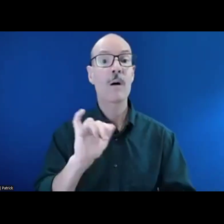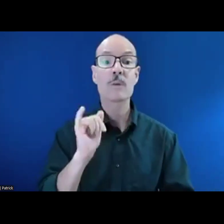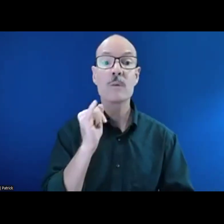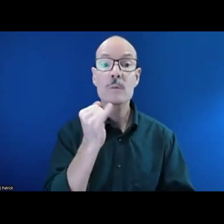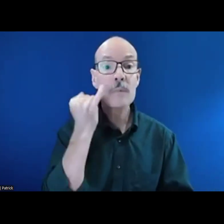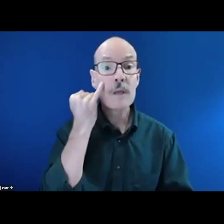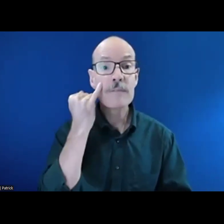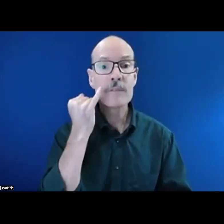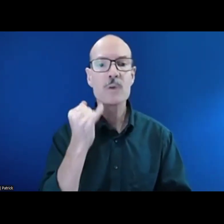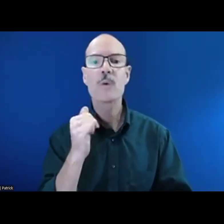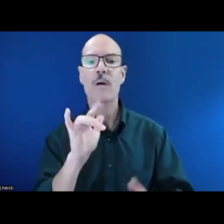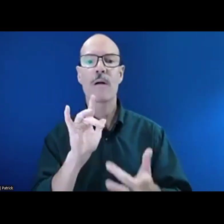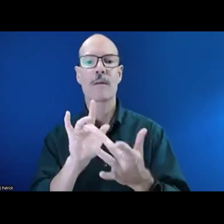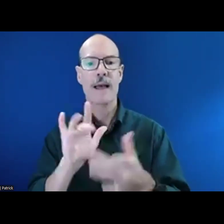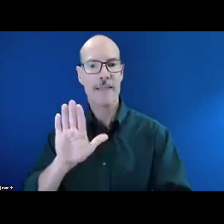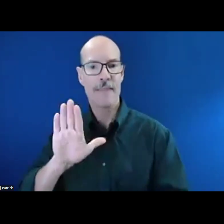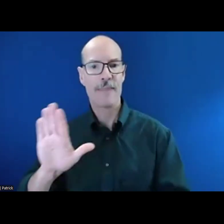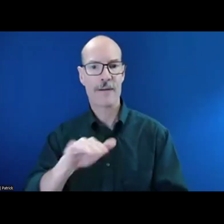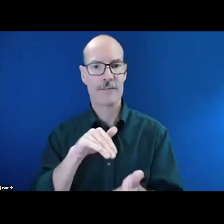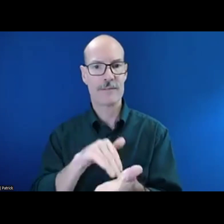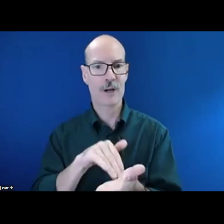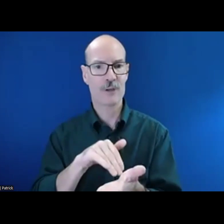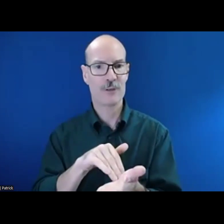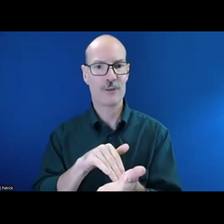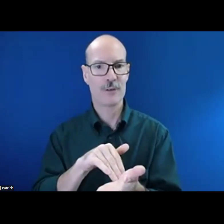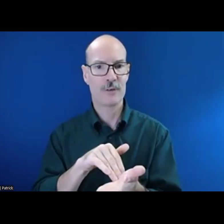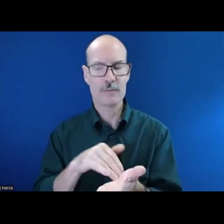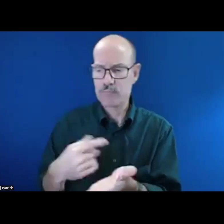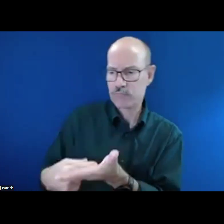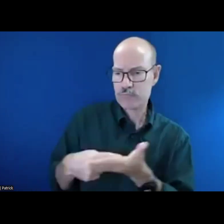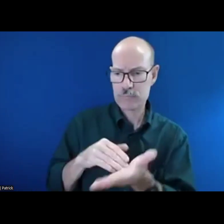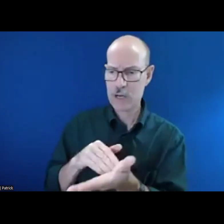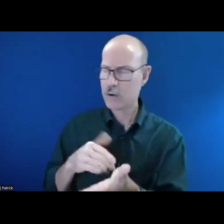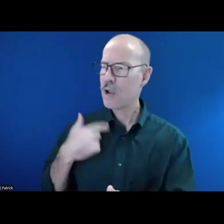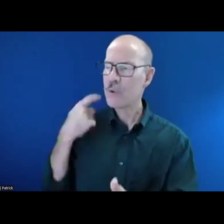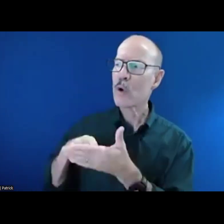Can you recommend somebody? Because a good place to start is always talking about what's going on.